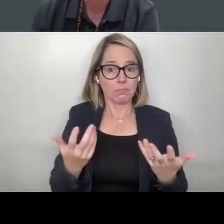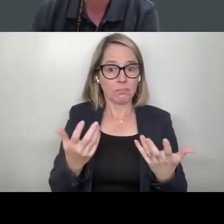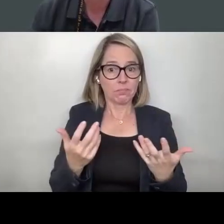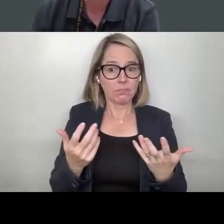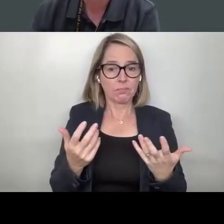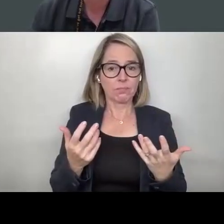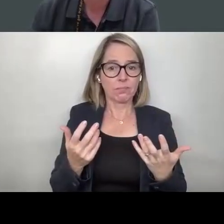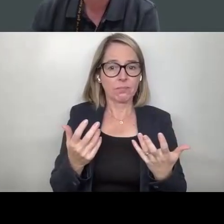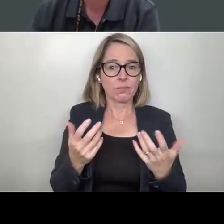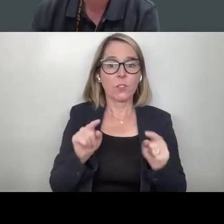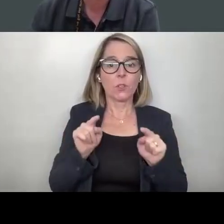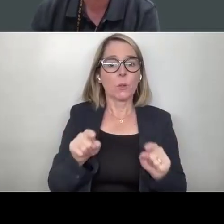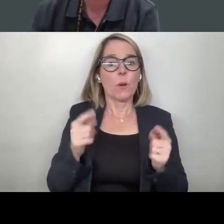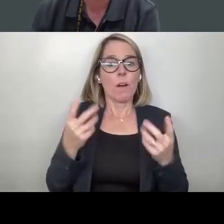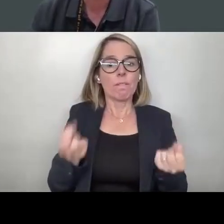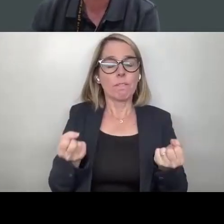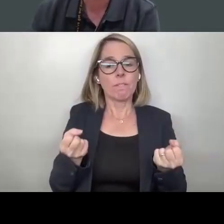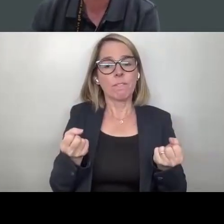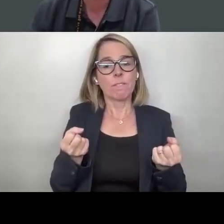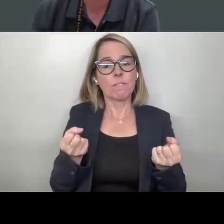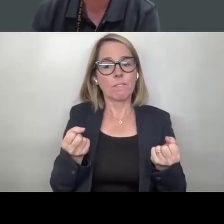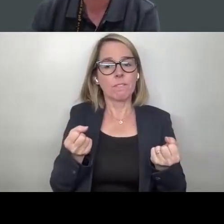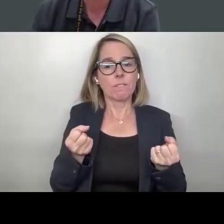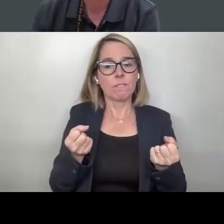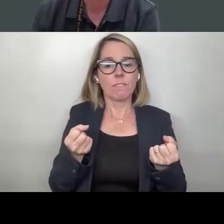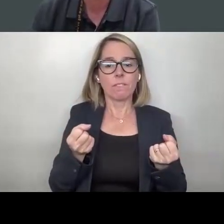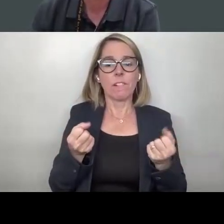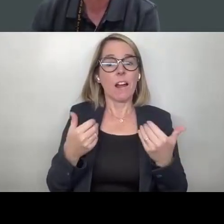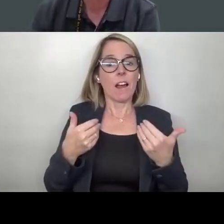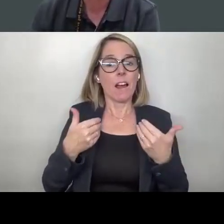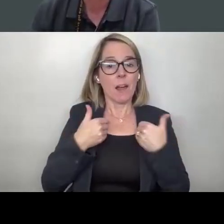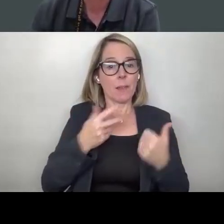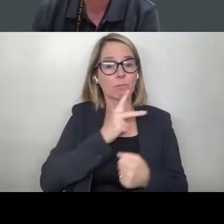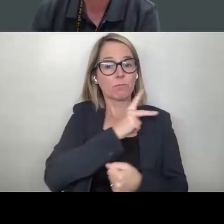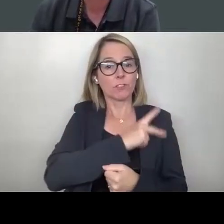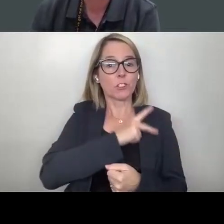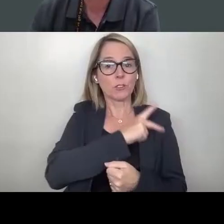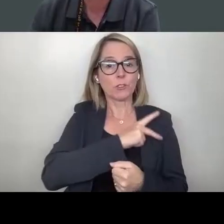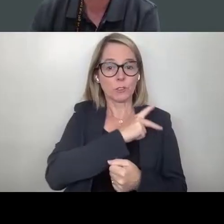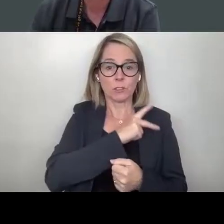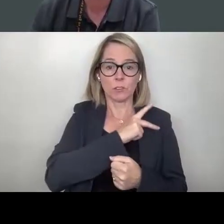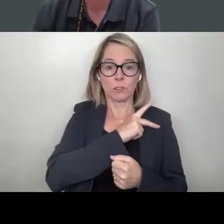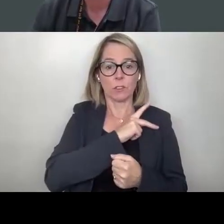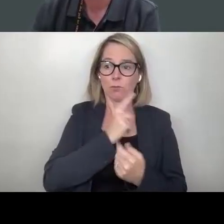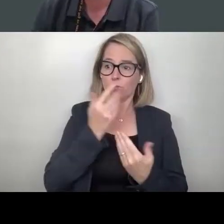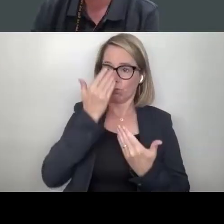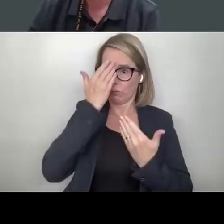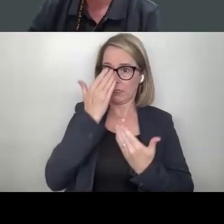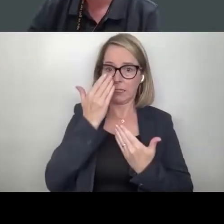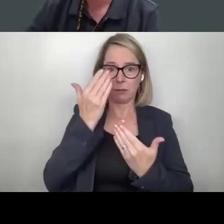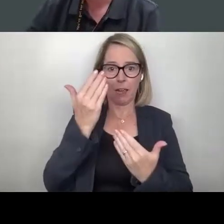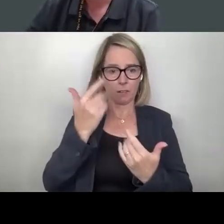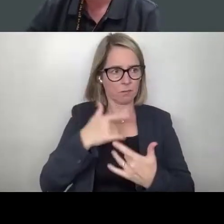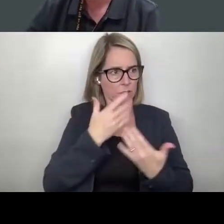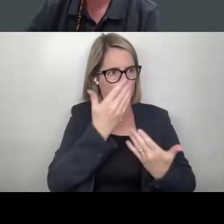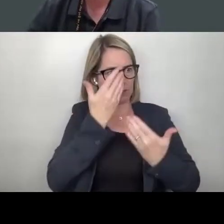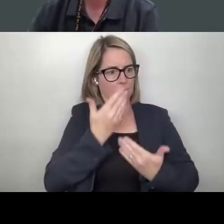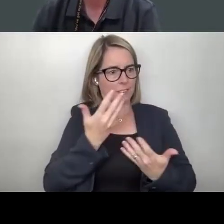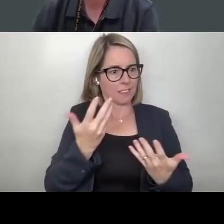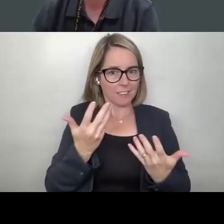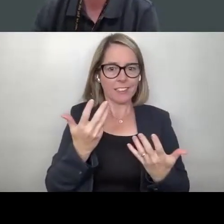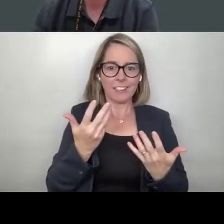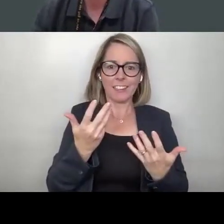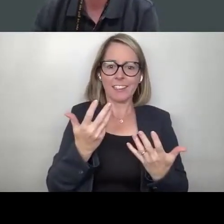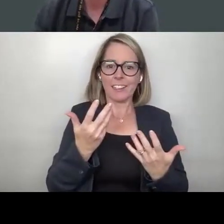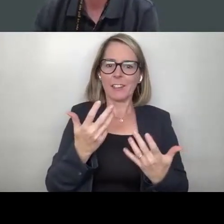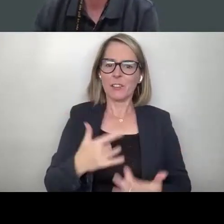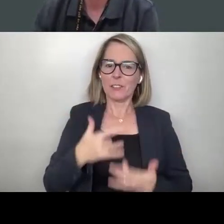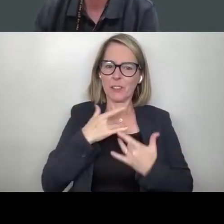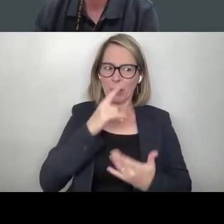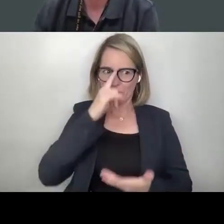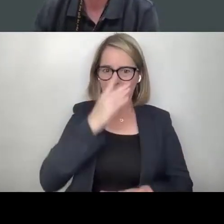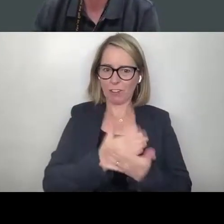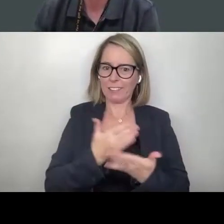and you have a health professional respects you, you can actually trust that the staff,